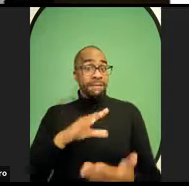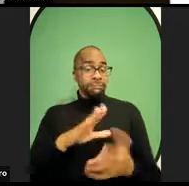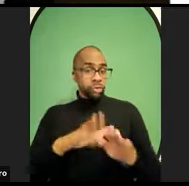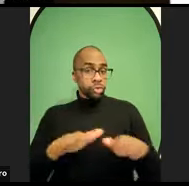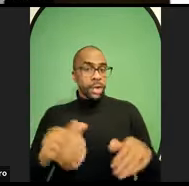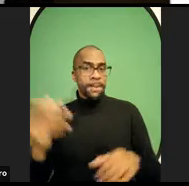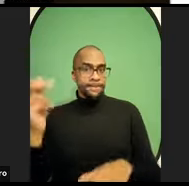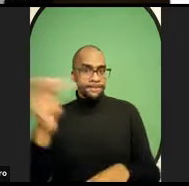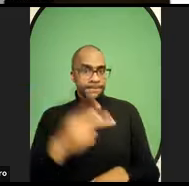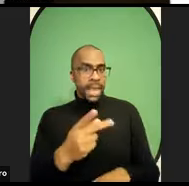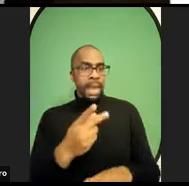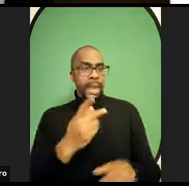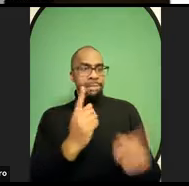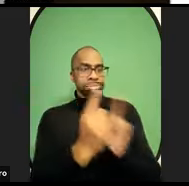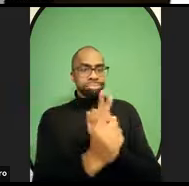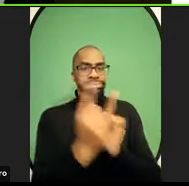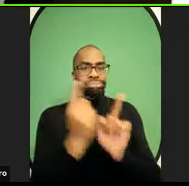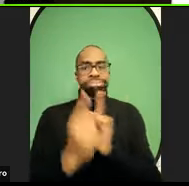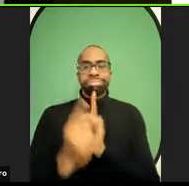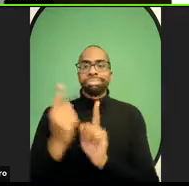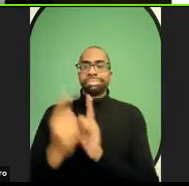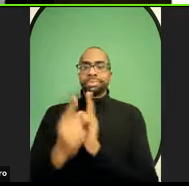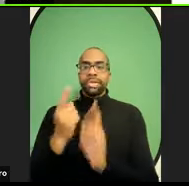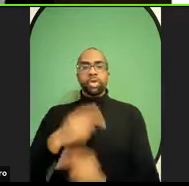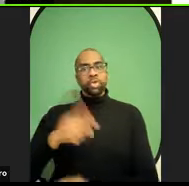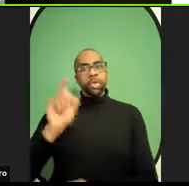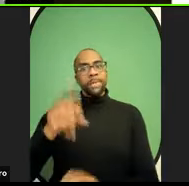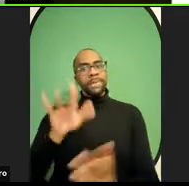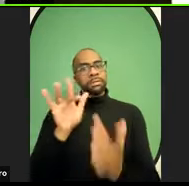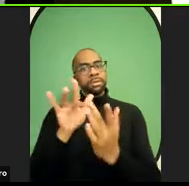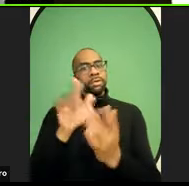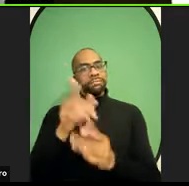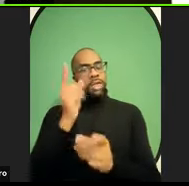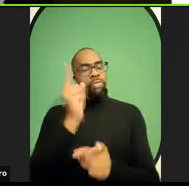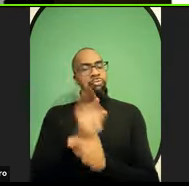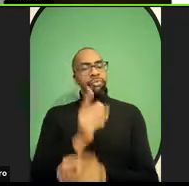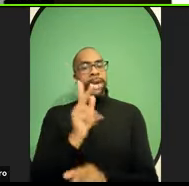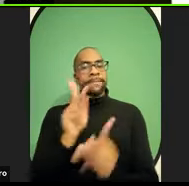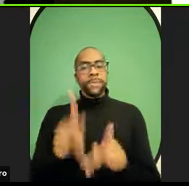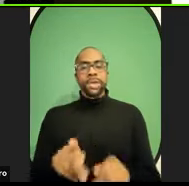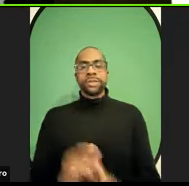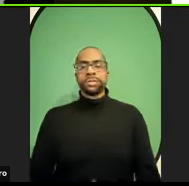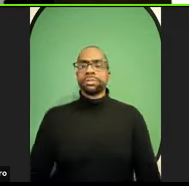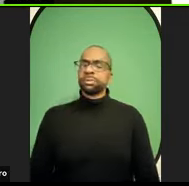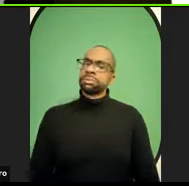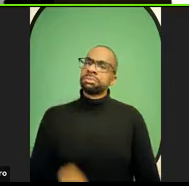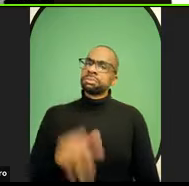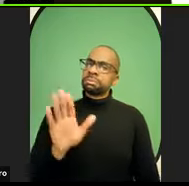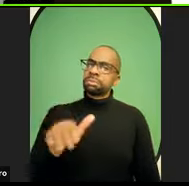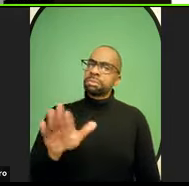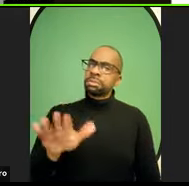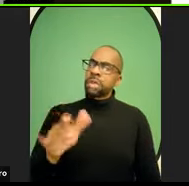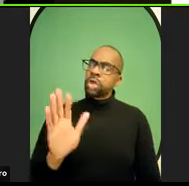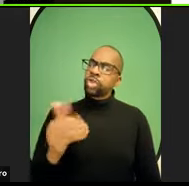also if they if your child did come back and engage with anyone they can make sure to notify the make sure to notify the right folks, dirty room is. Do you have any additional